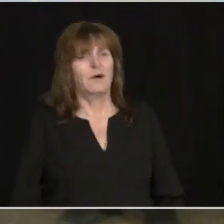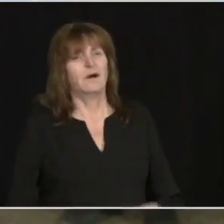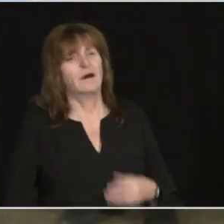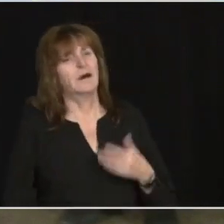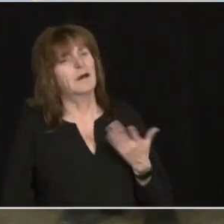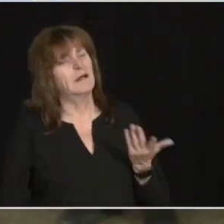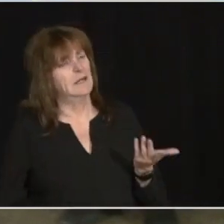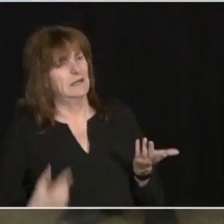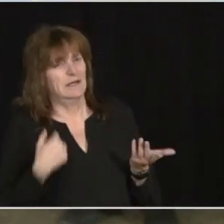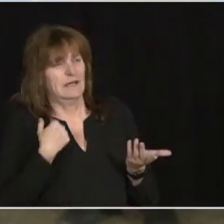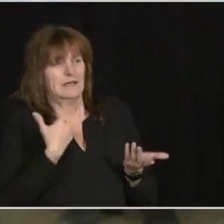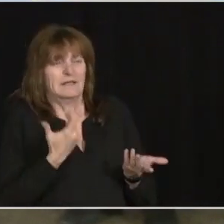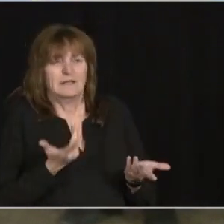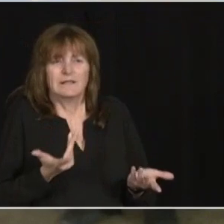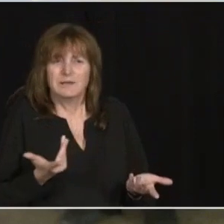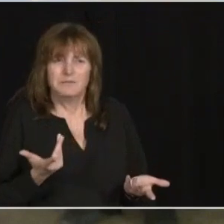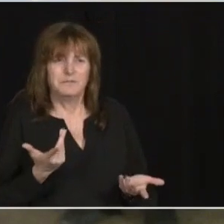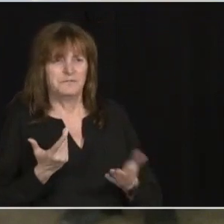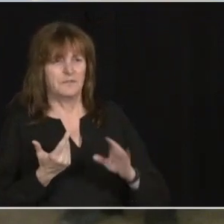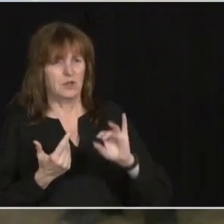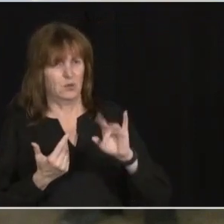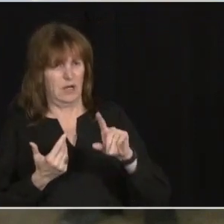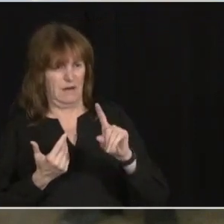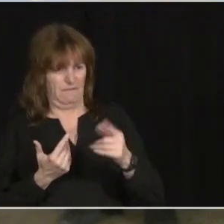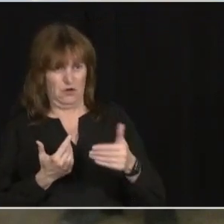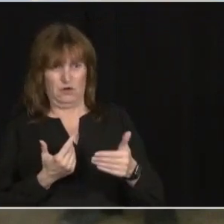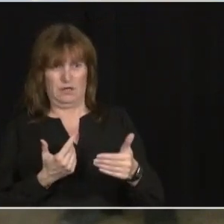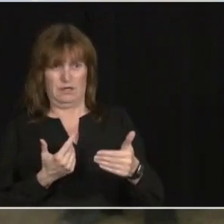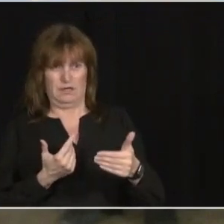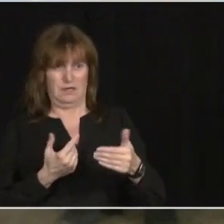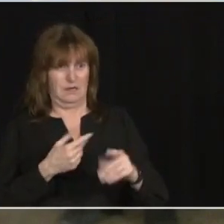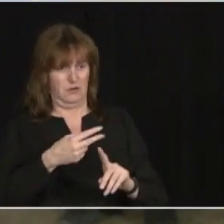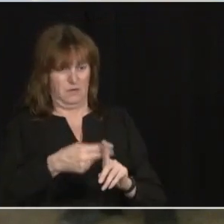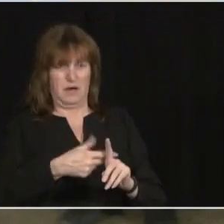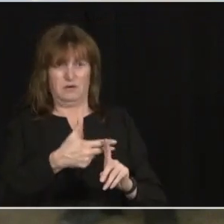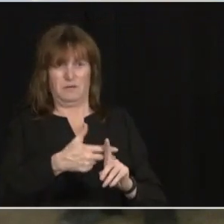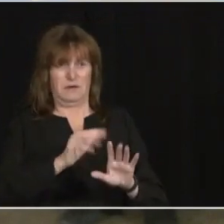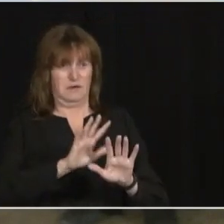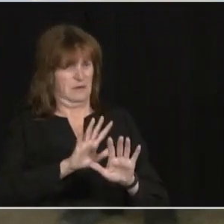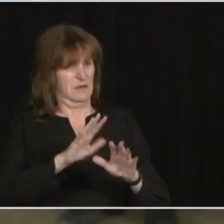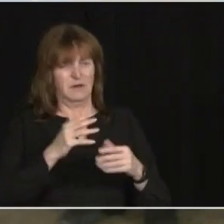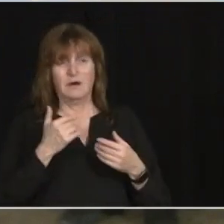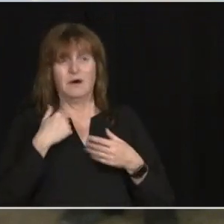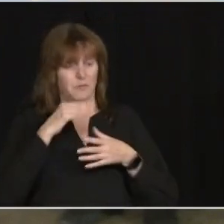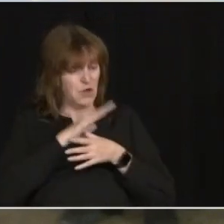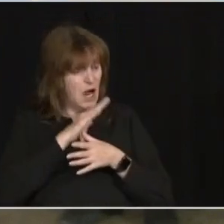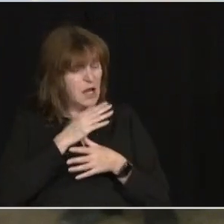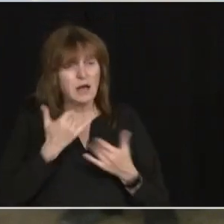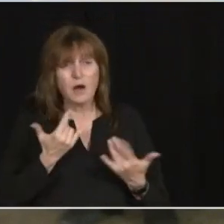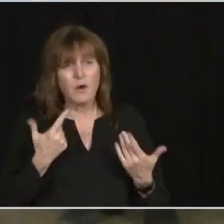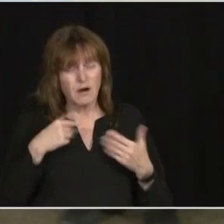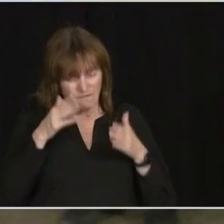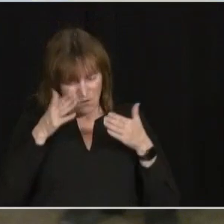I just want to make sure we focus on the health and well-being of the people of Ontario.